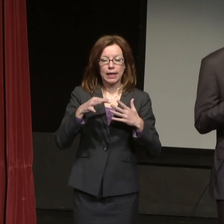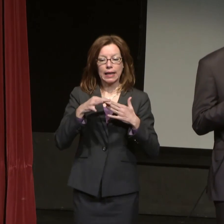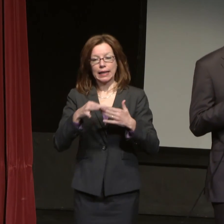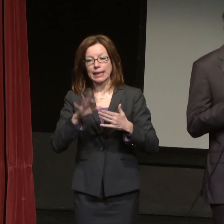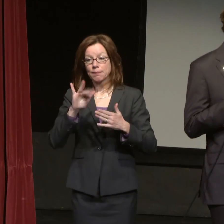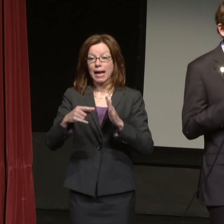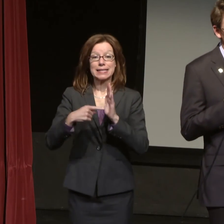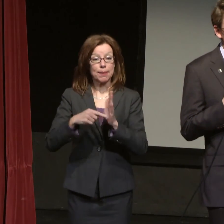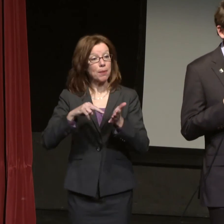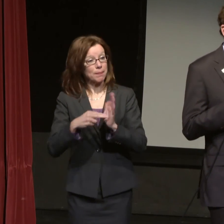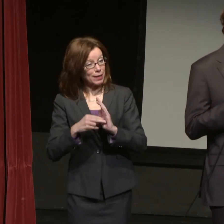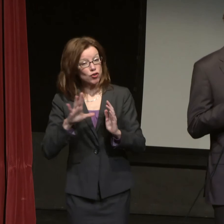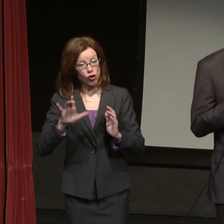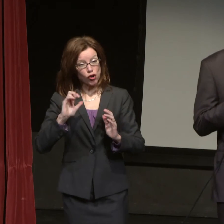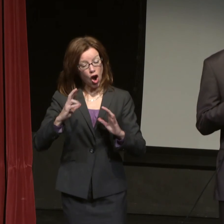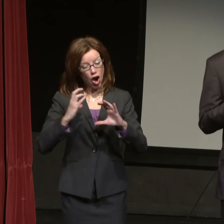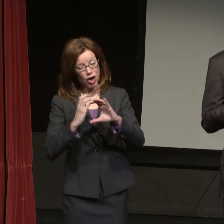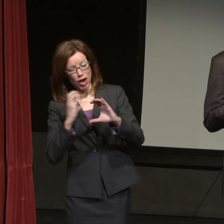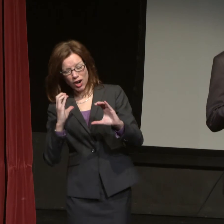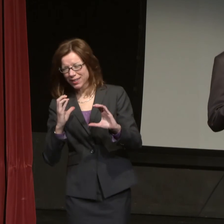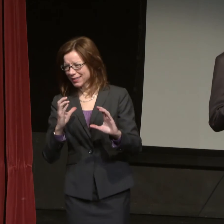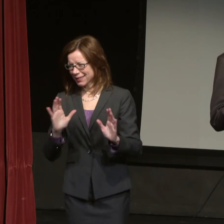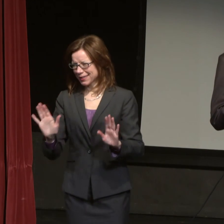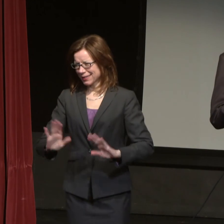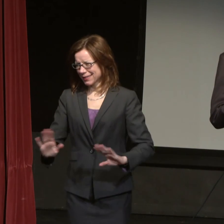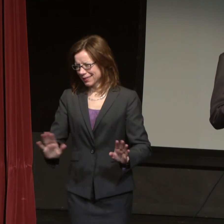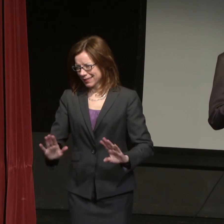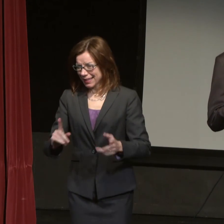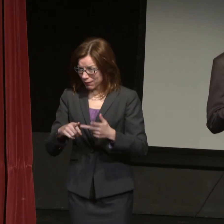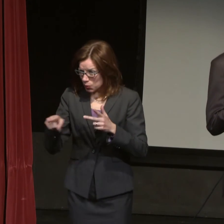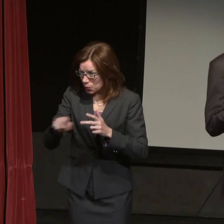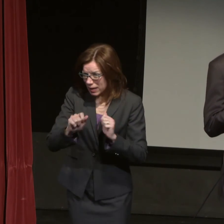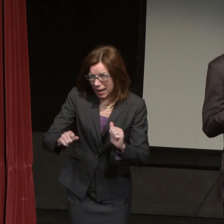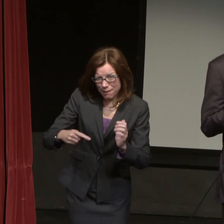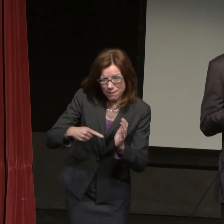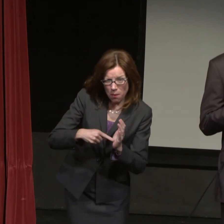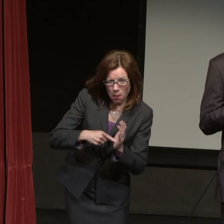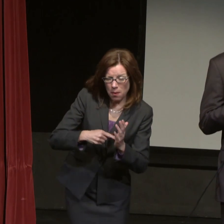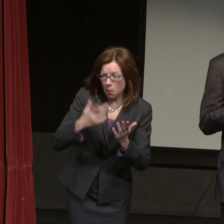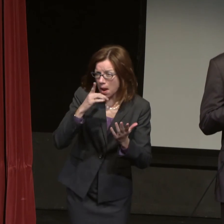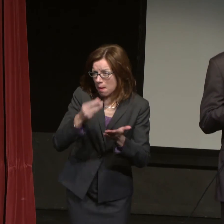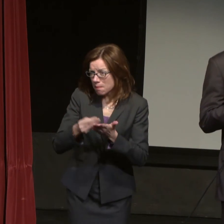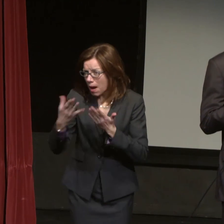to drive a big car and if you can afford it, get some solar panels on your house, things like this.